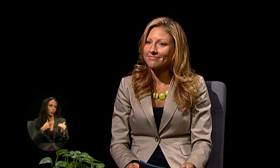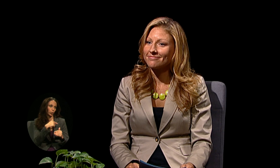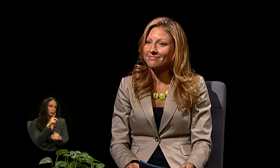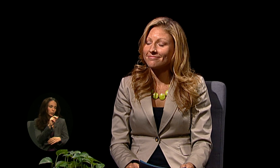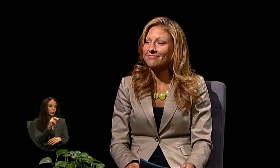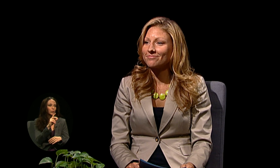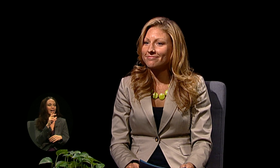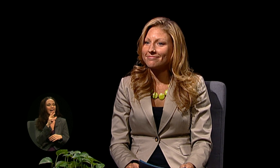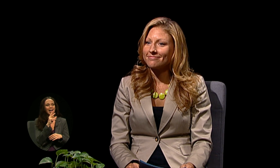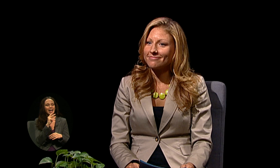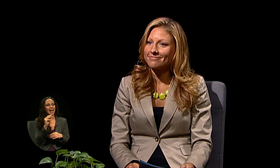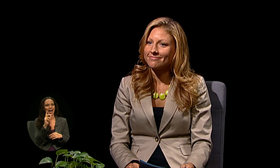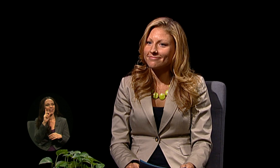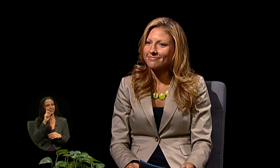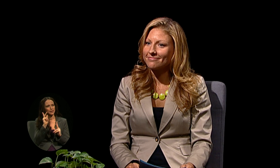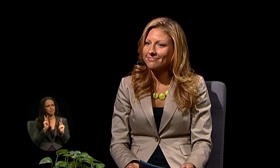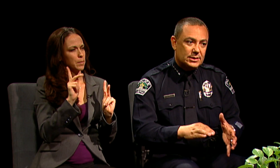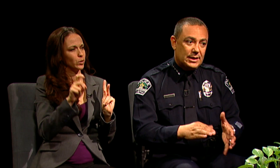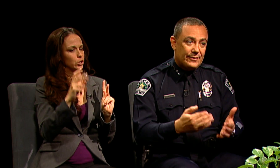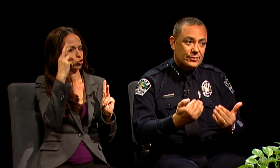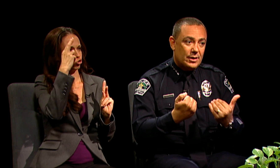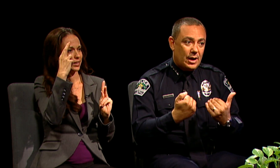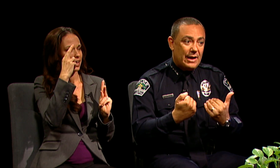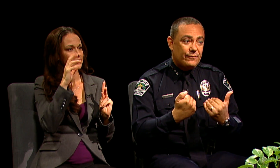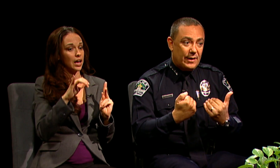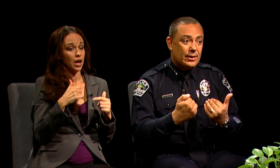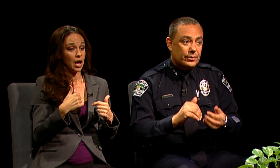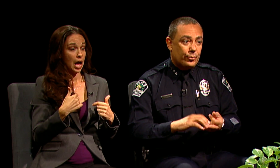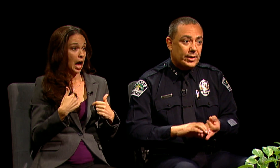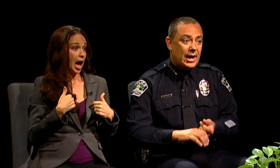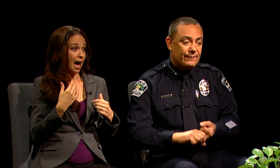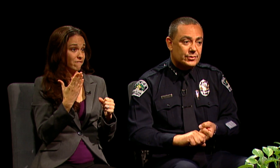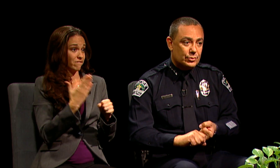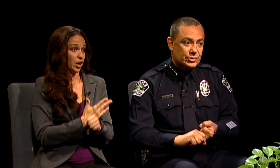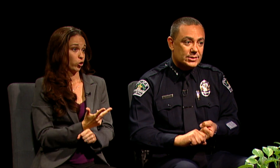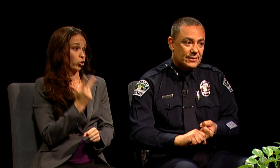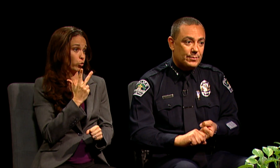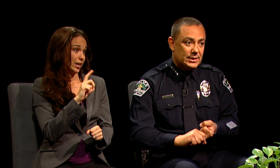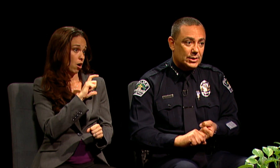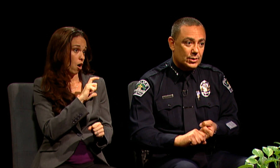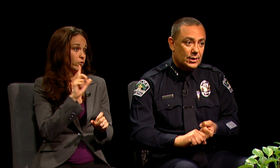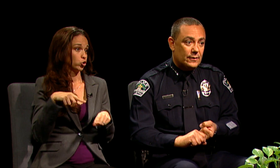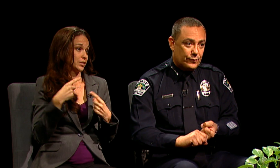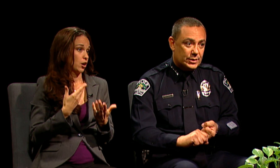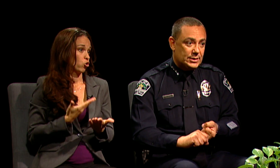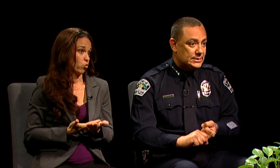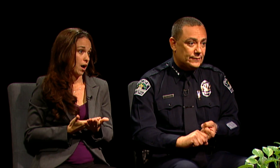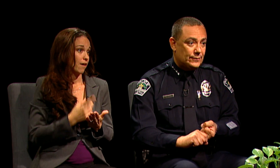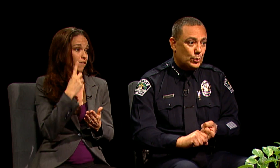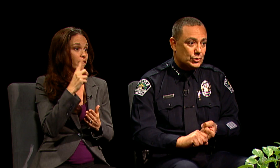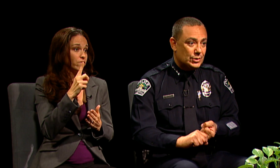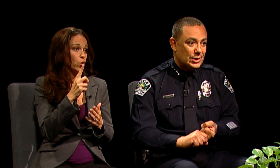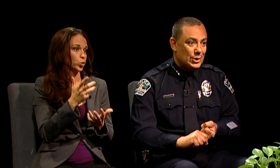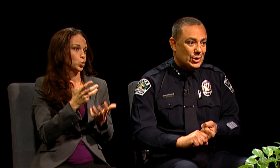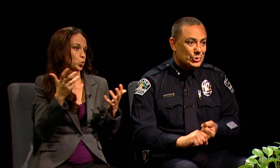AND I THINK PEOPLE NEED TO REALIZE THAT I'VE FIRED THREE OFFICERS SINCE I'VE BEEN HERE FOR EXCESSIVE FORCE.